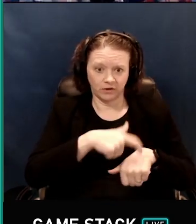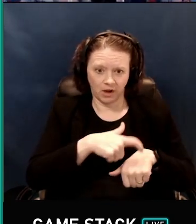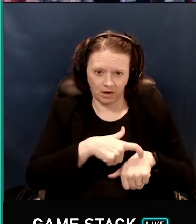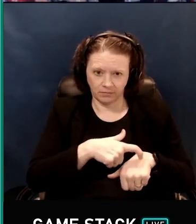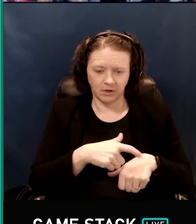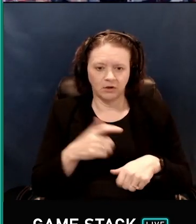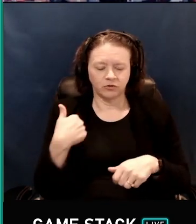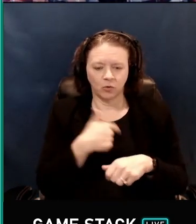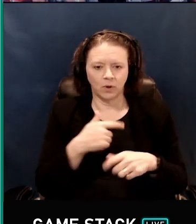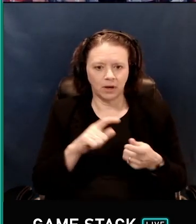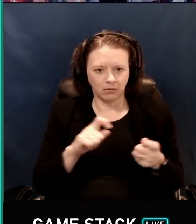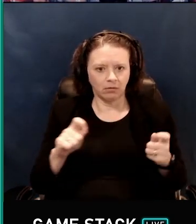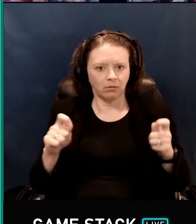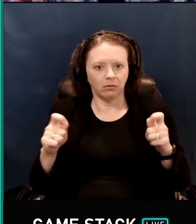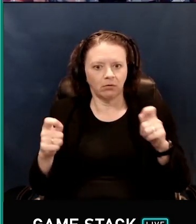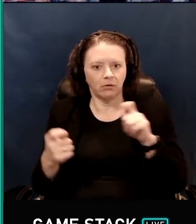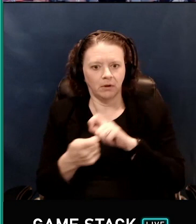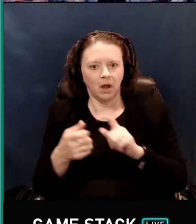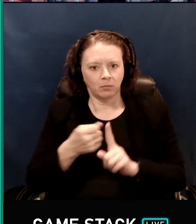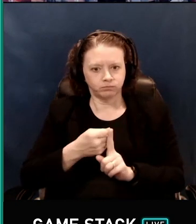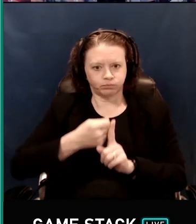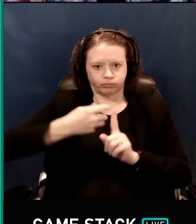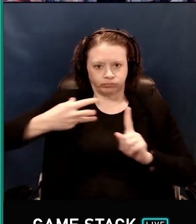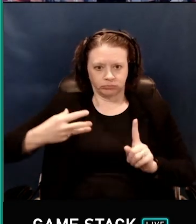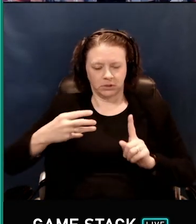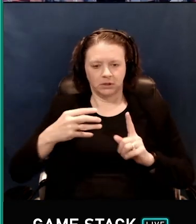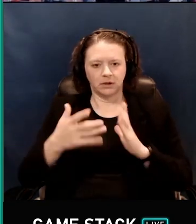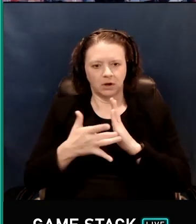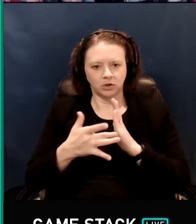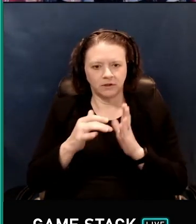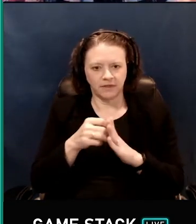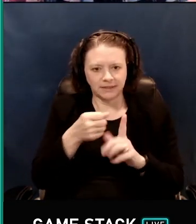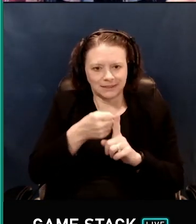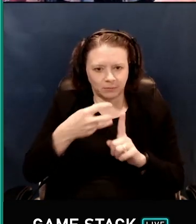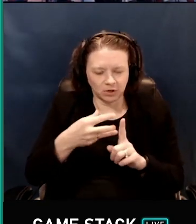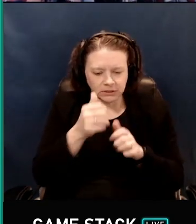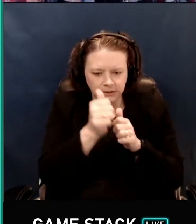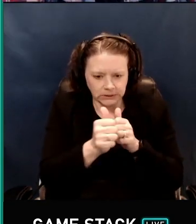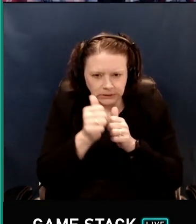decompression technologies that decompress assets before you need them